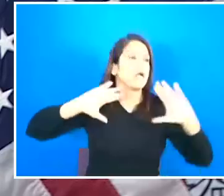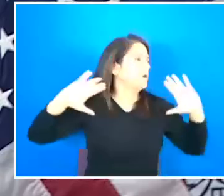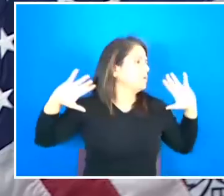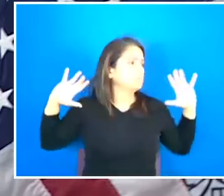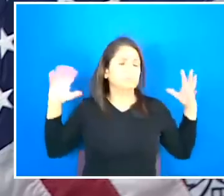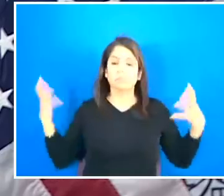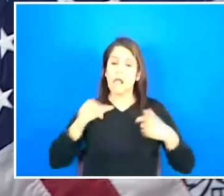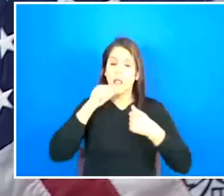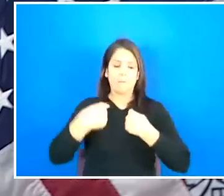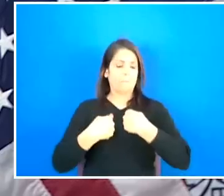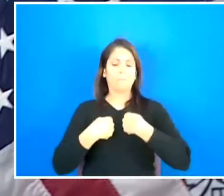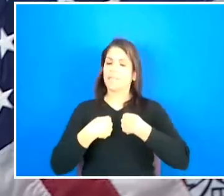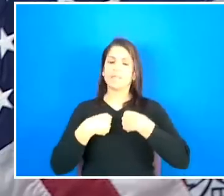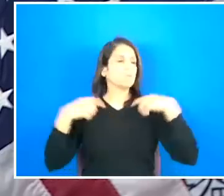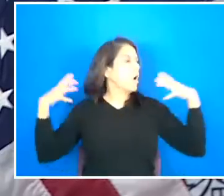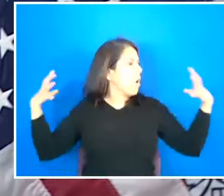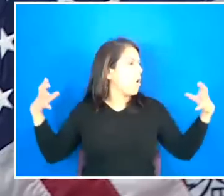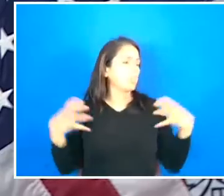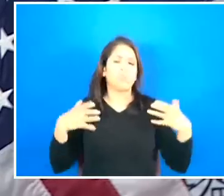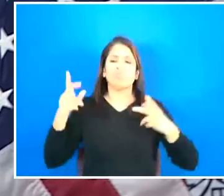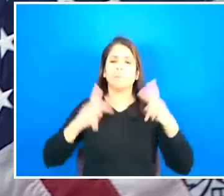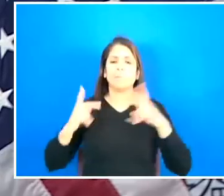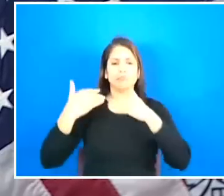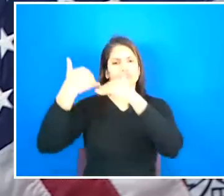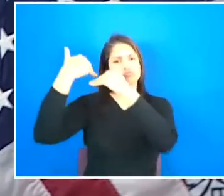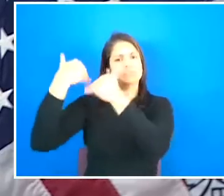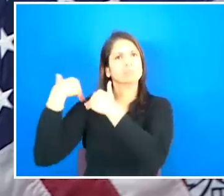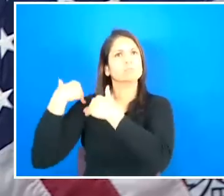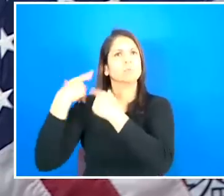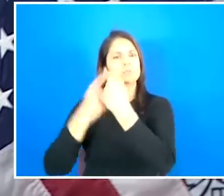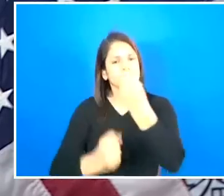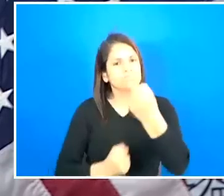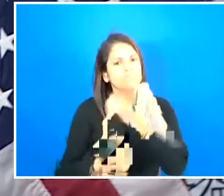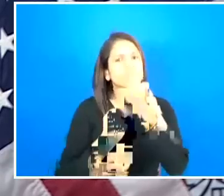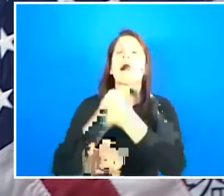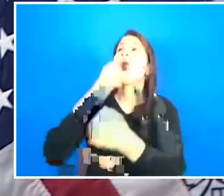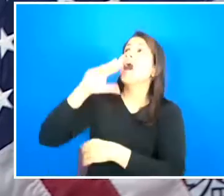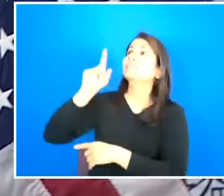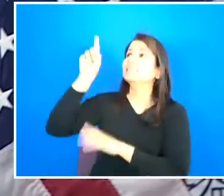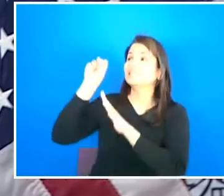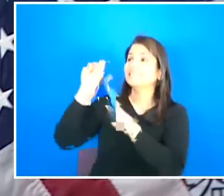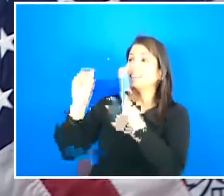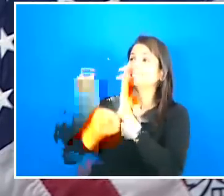DONE. THE ATSTE NSRU THE MTA, CLEARLY.